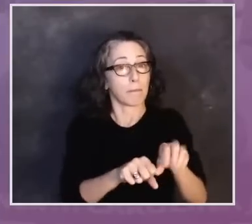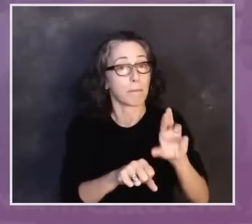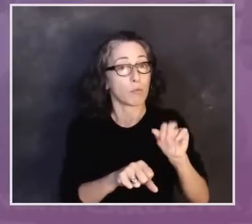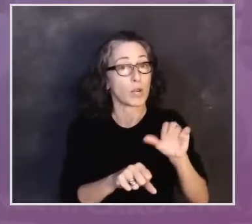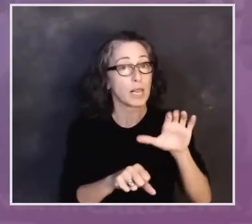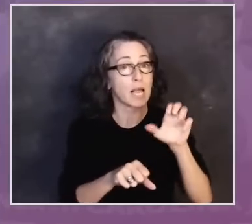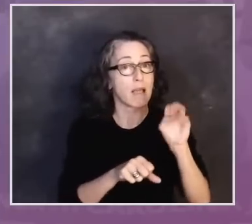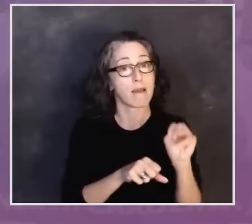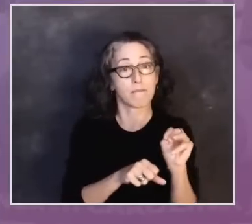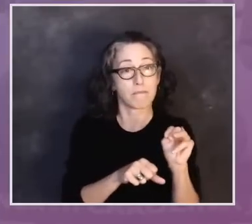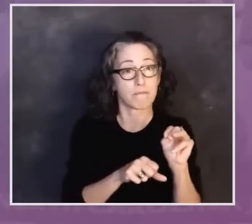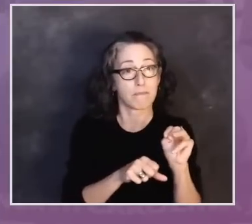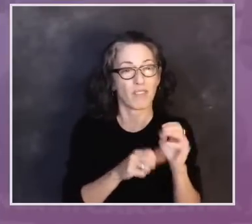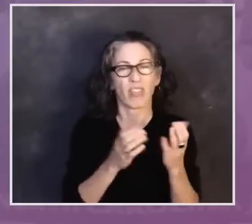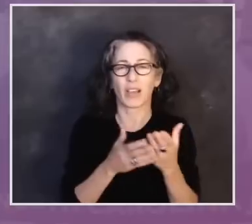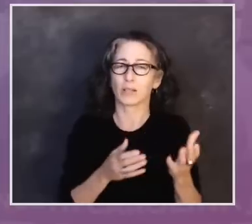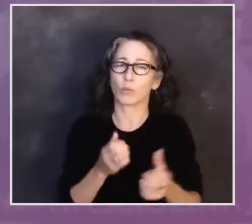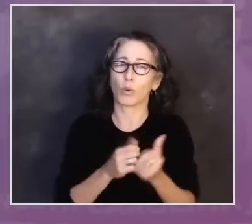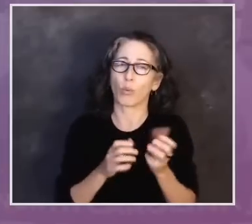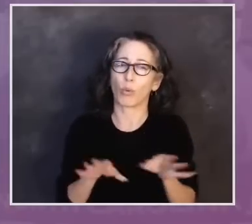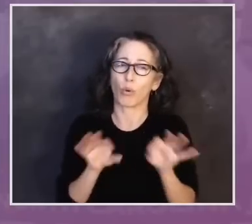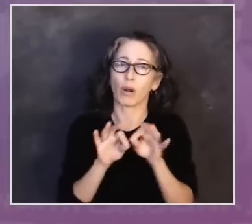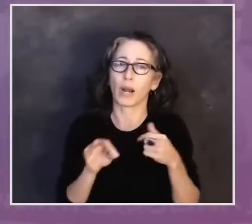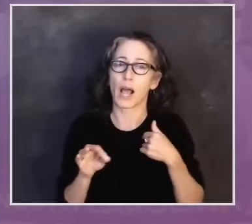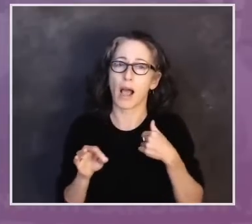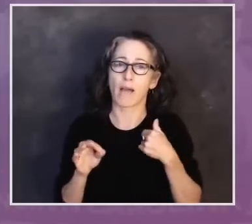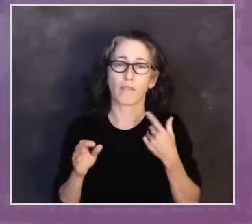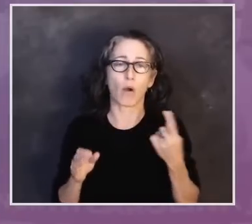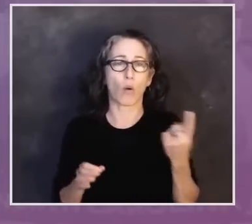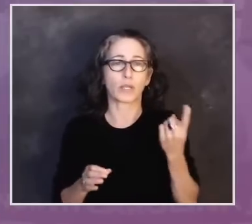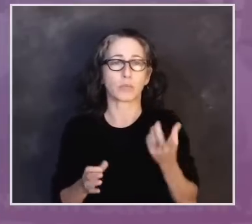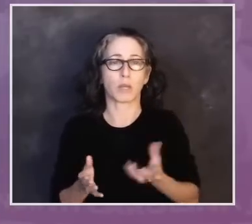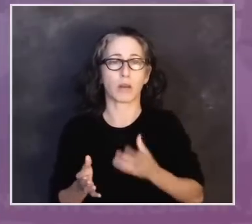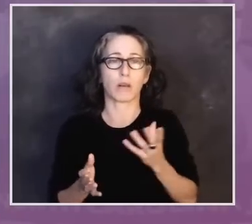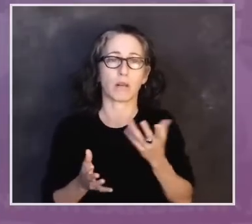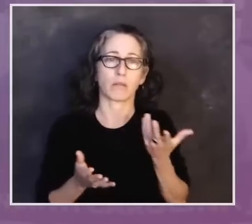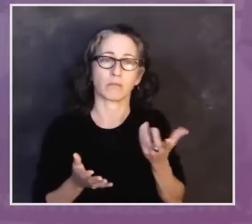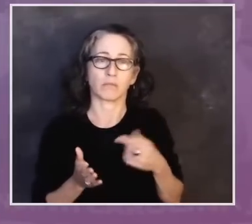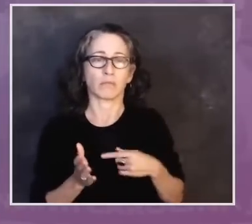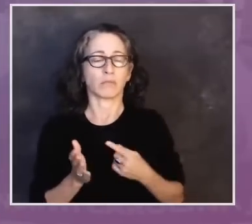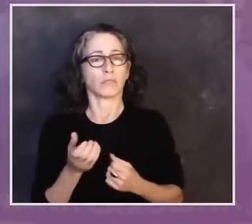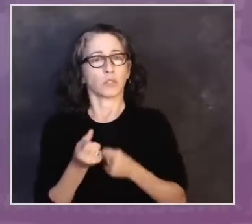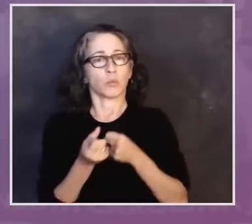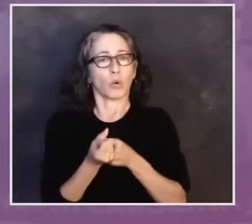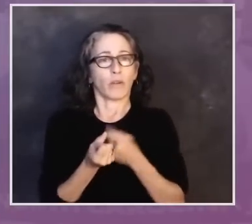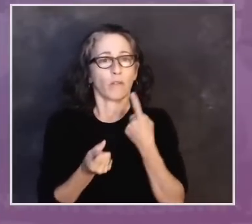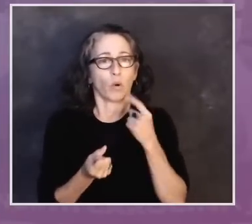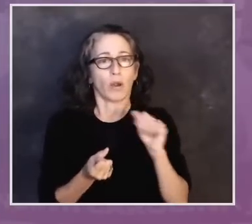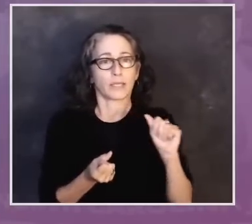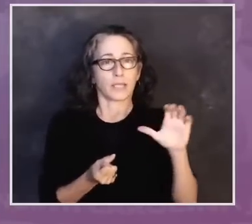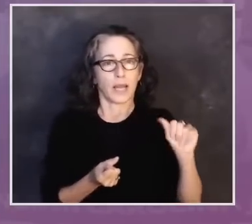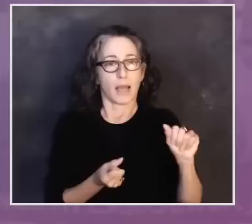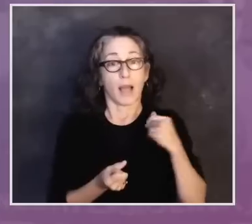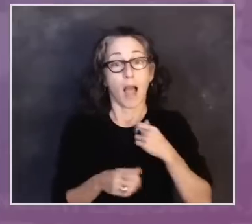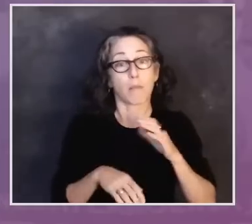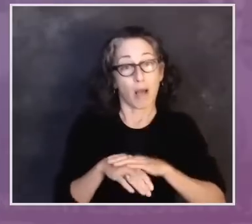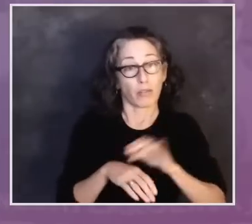TO PRESERVE AND TO RECLAIM THOSE THINGS THAT ARE MOST IMPORTANT TO US.